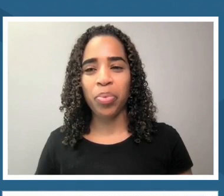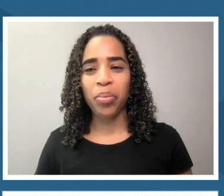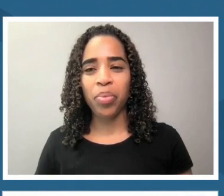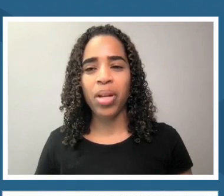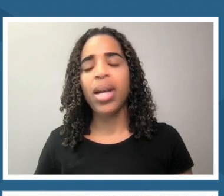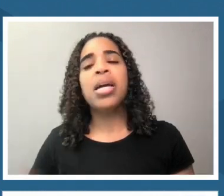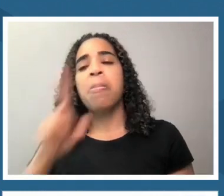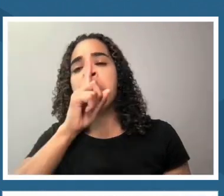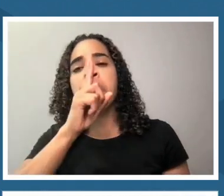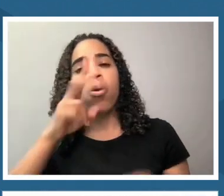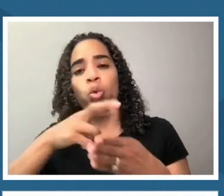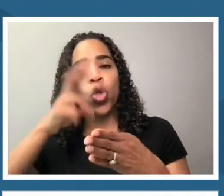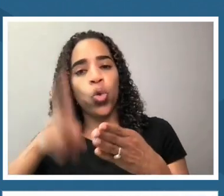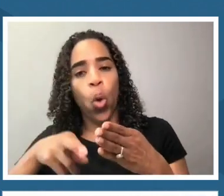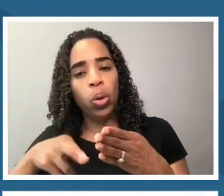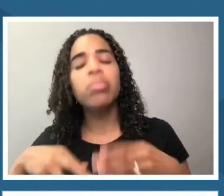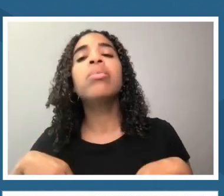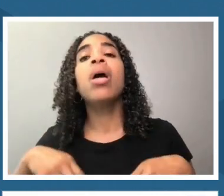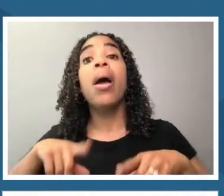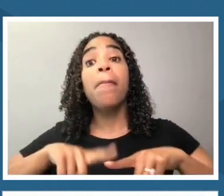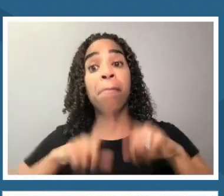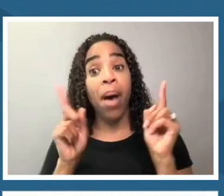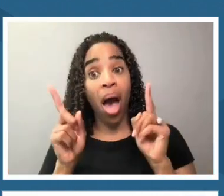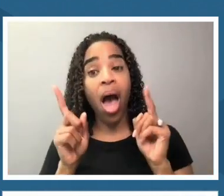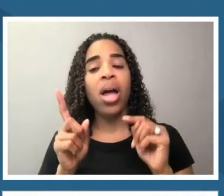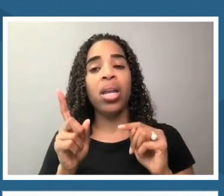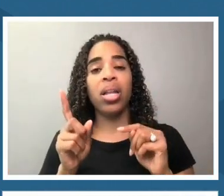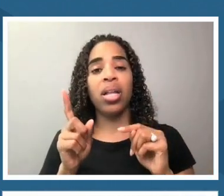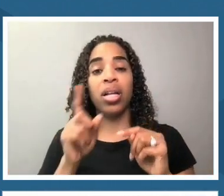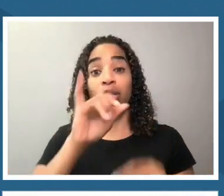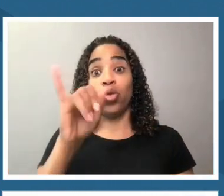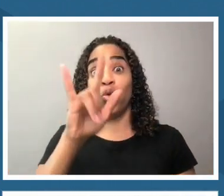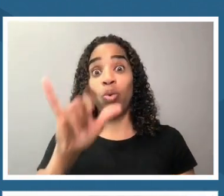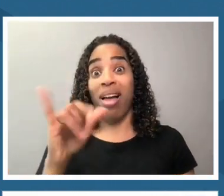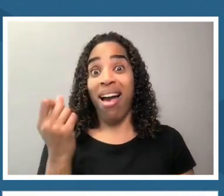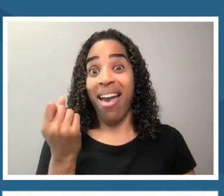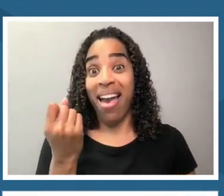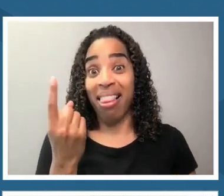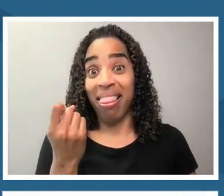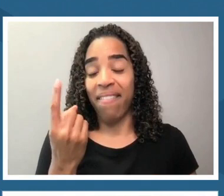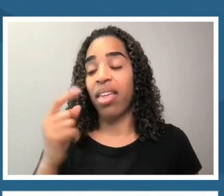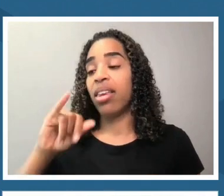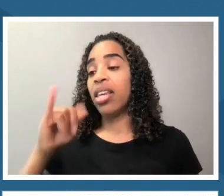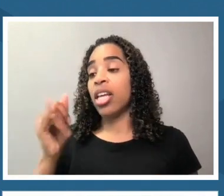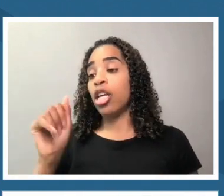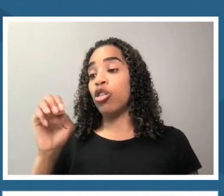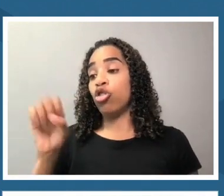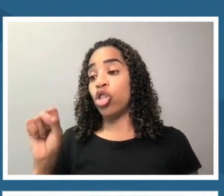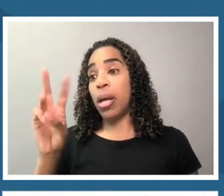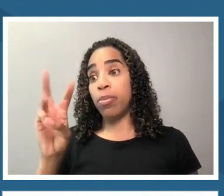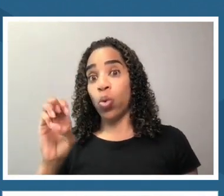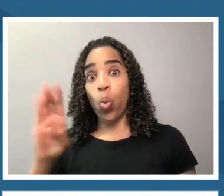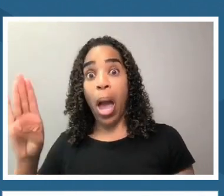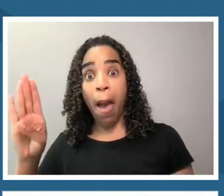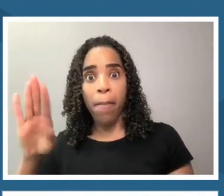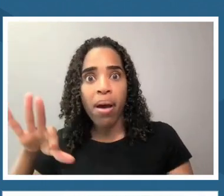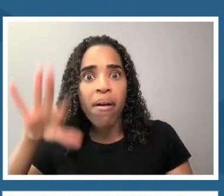but i can tell you that on july 11th james webb observed for us the